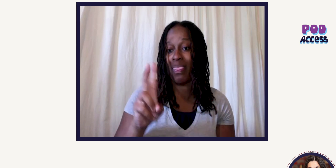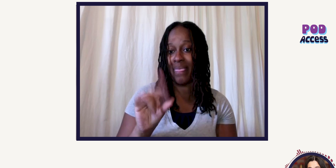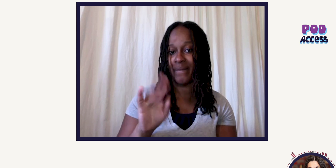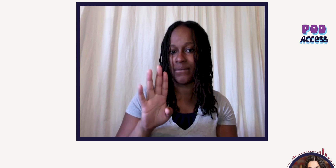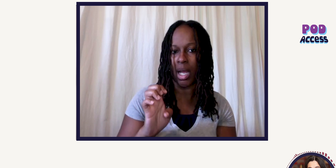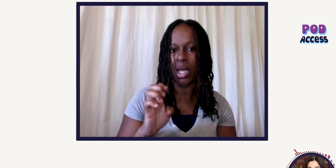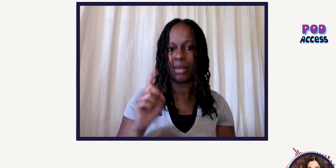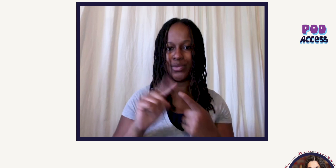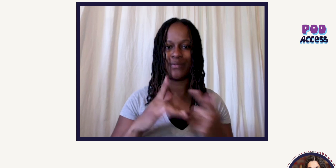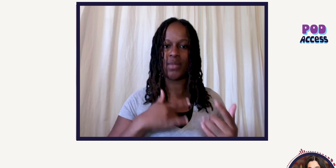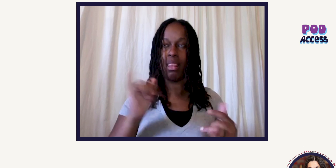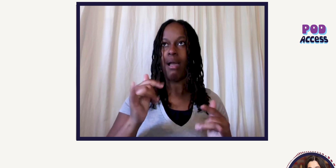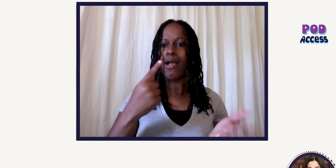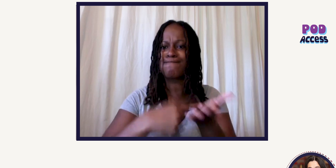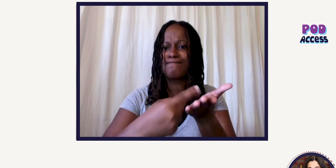maybe I'm not gonna do a lot of heavy editing.